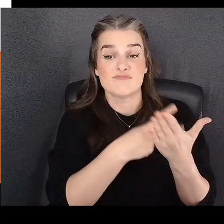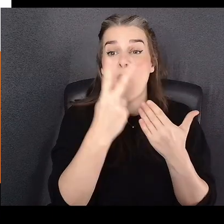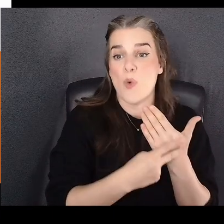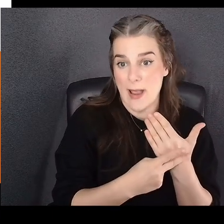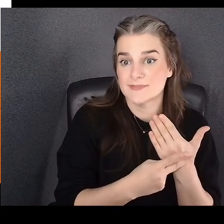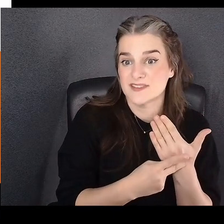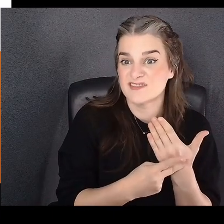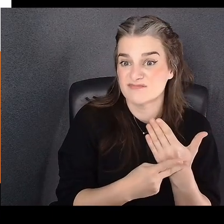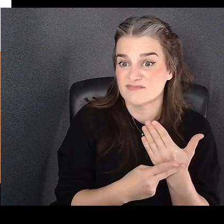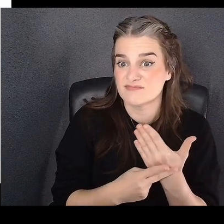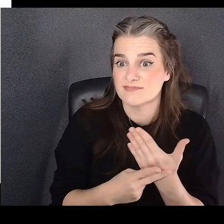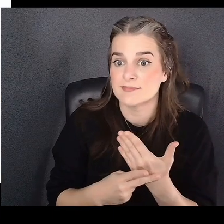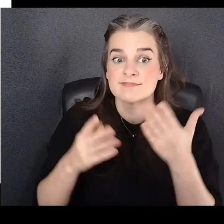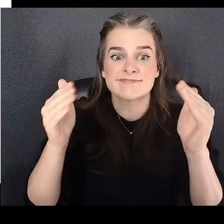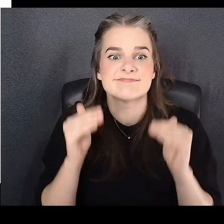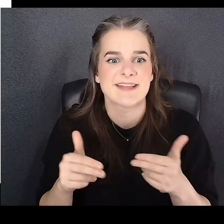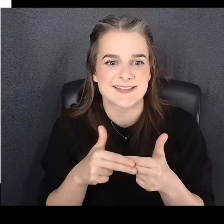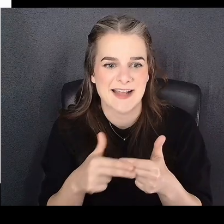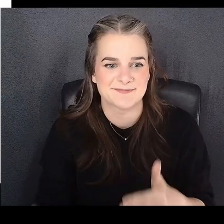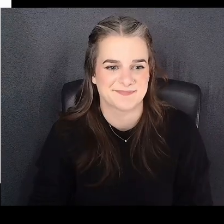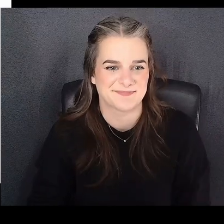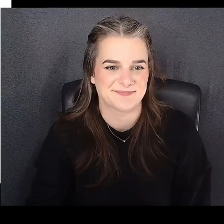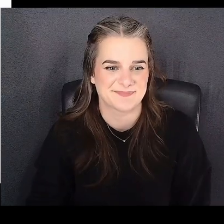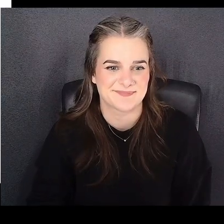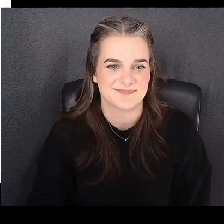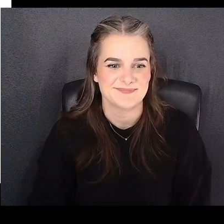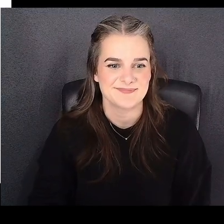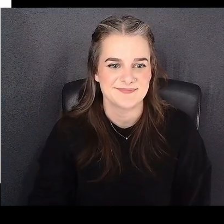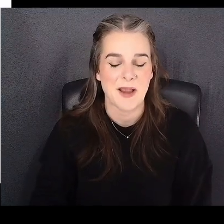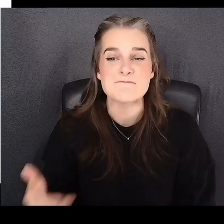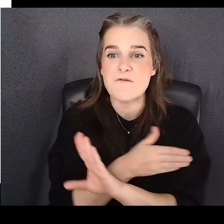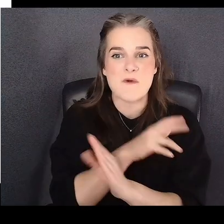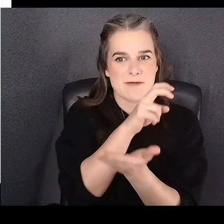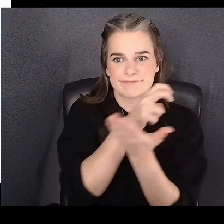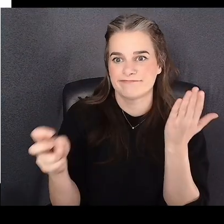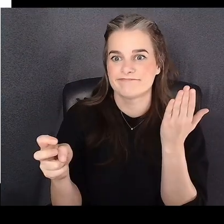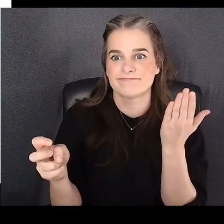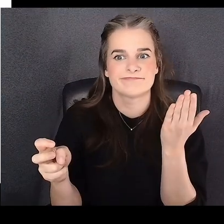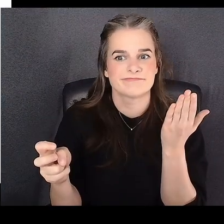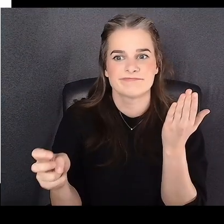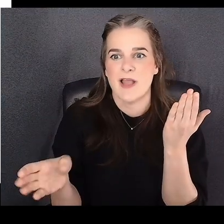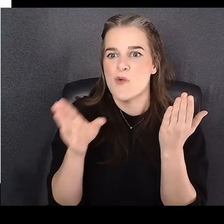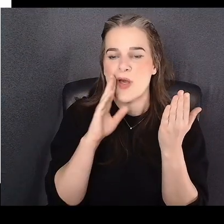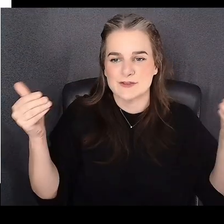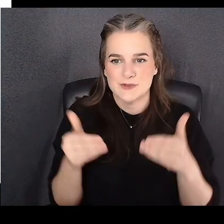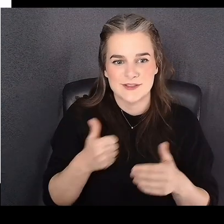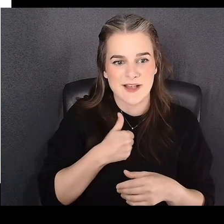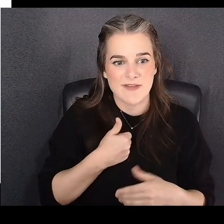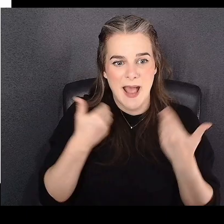Move to the next slide. But before we get into that, we're going to just introduce ourselves. I'm Katie Griffiths. I'm our ATP.